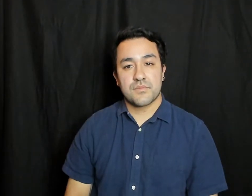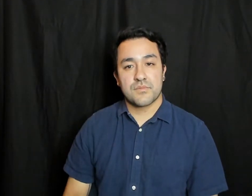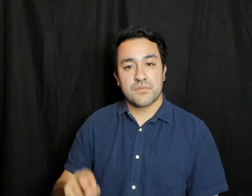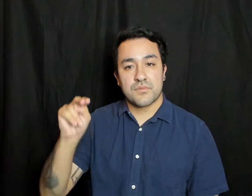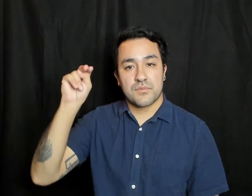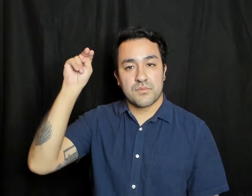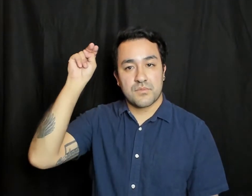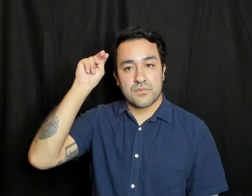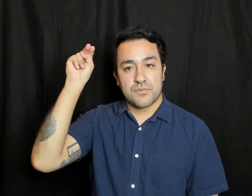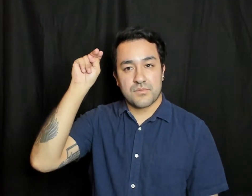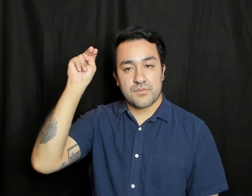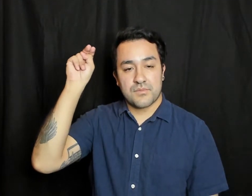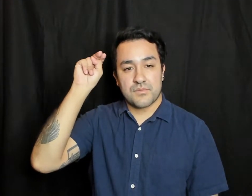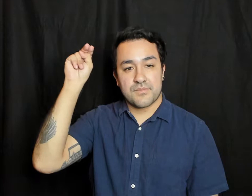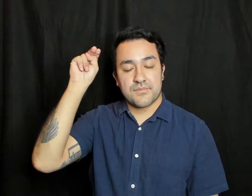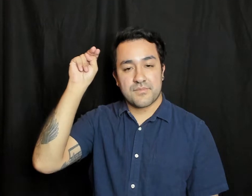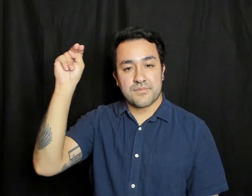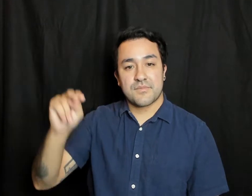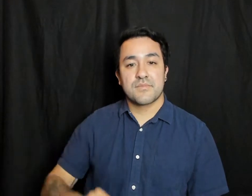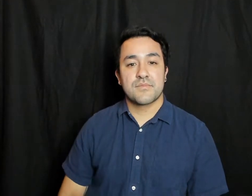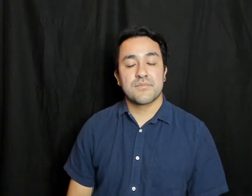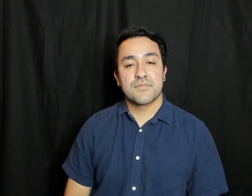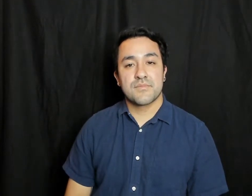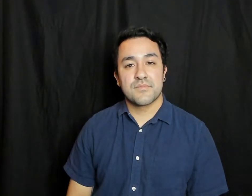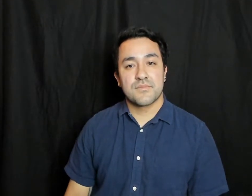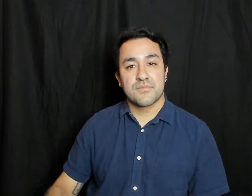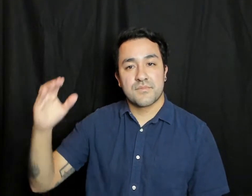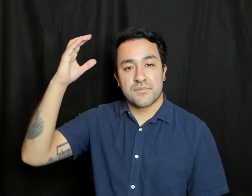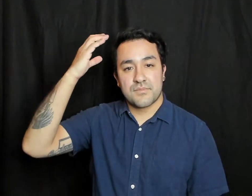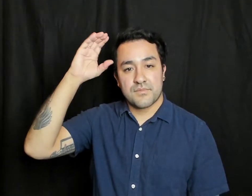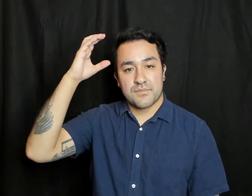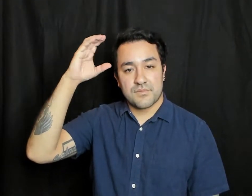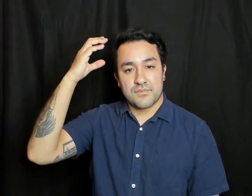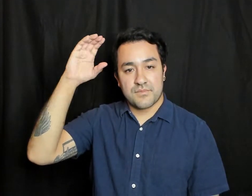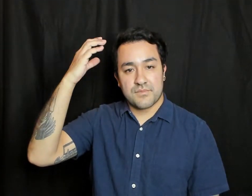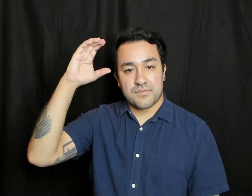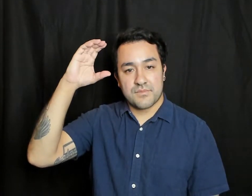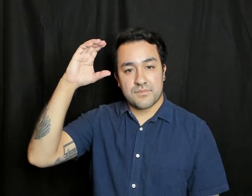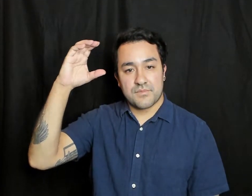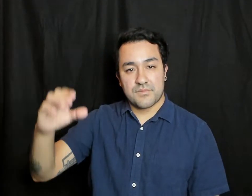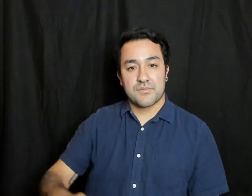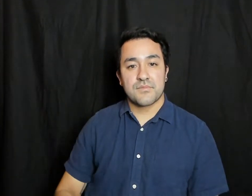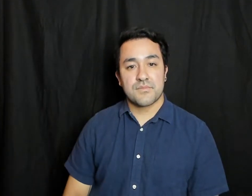NEPHEW COUSIN-MALE